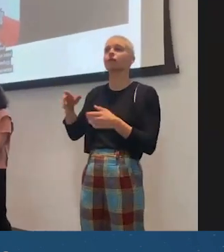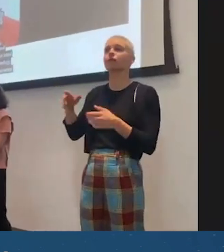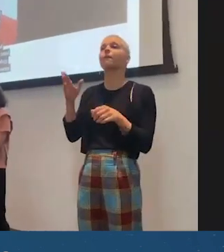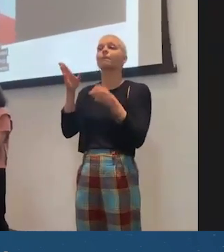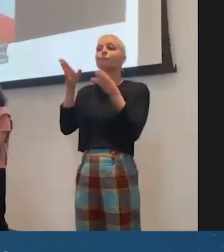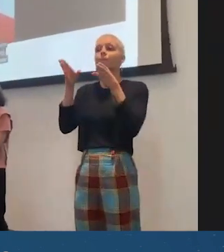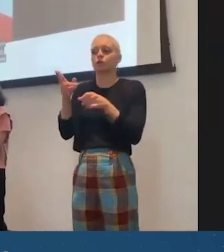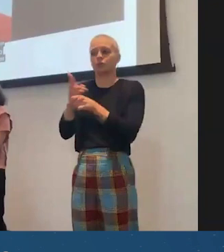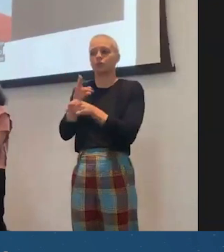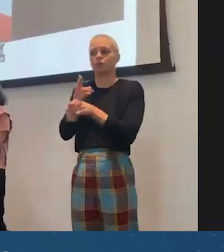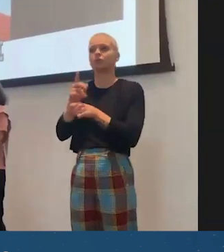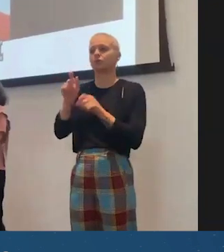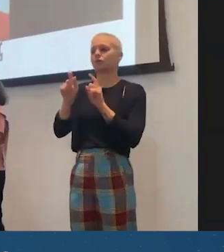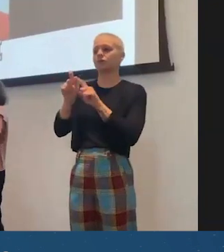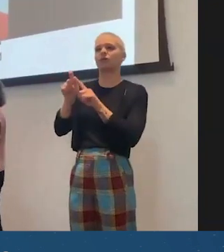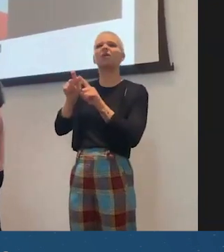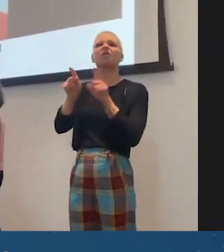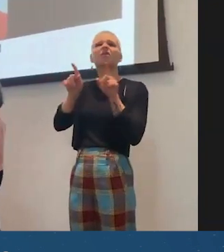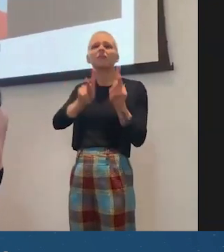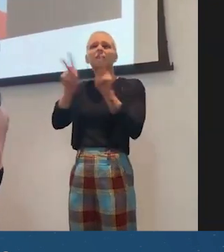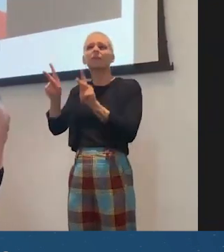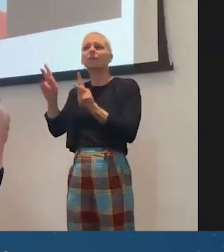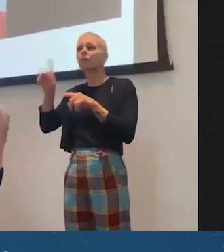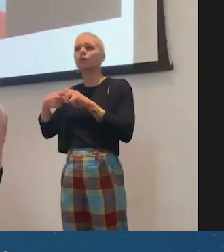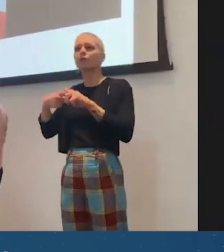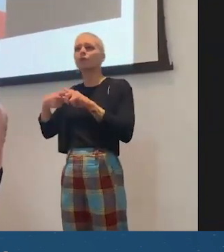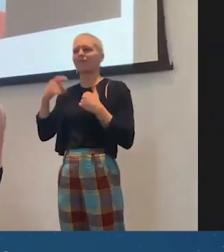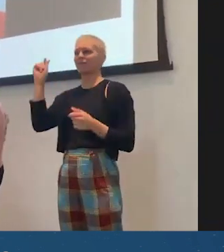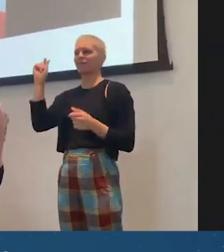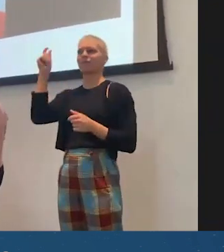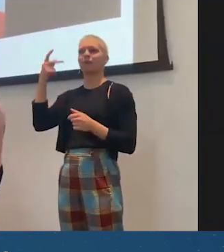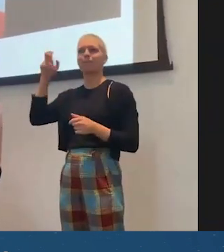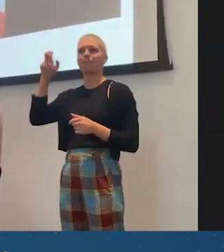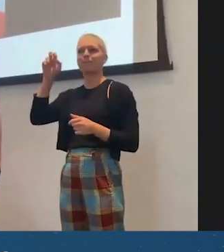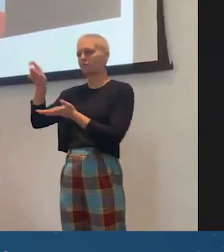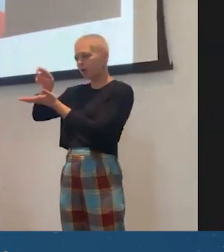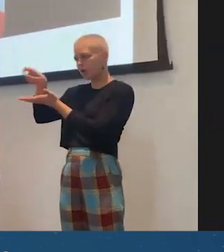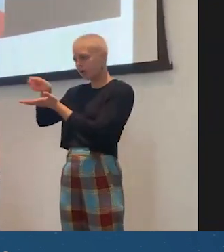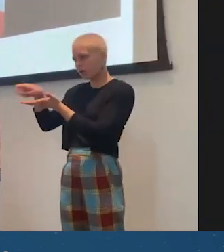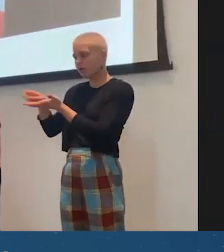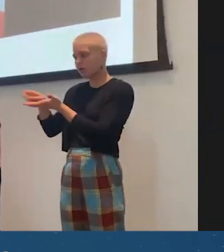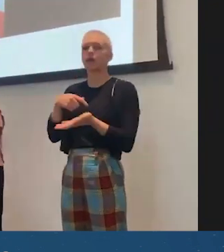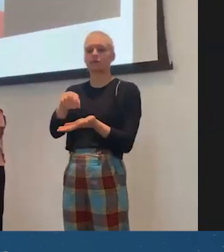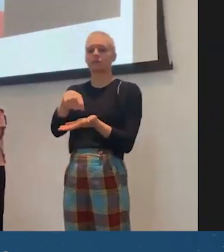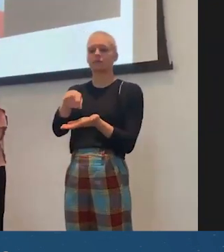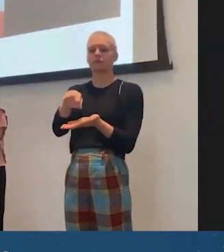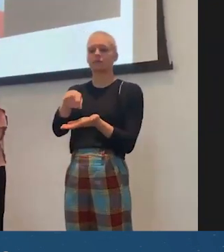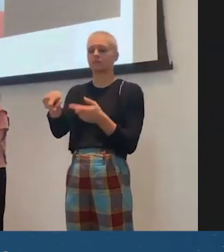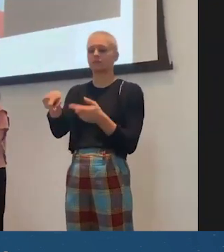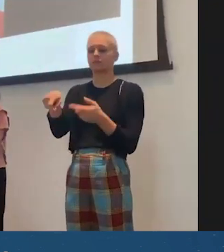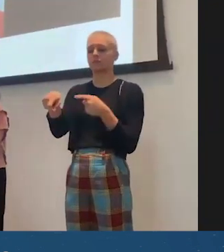as you would a pen to write characters, and then it's detected in the system and understood.